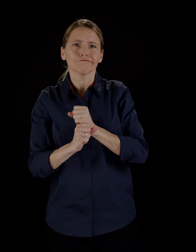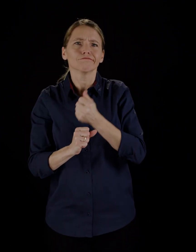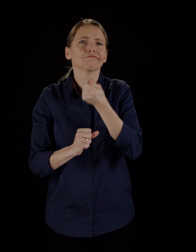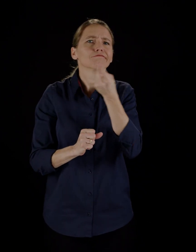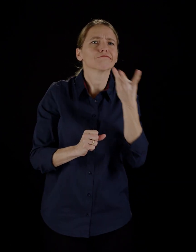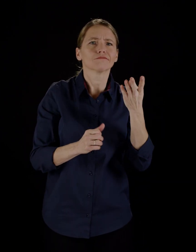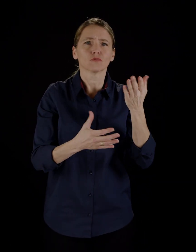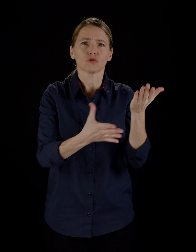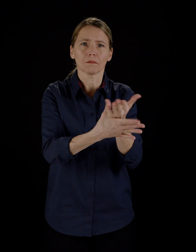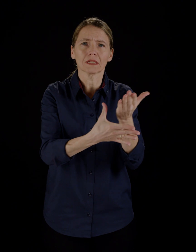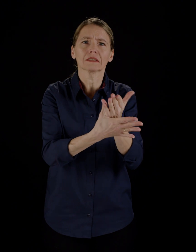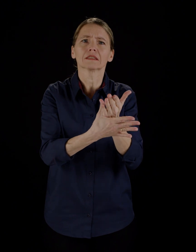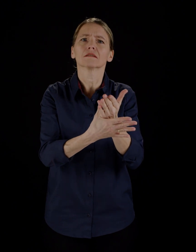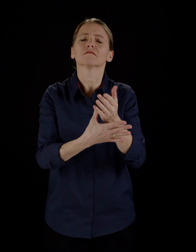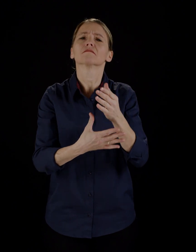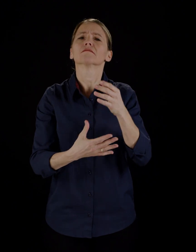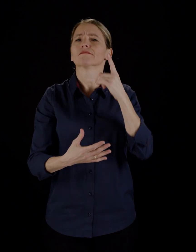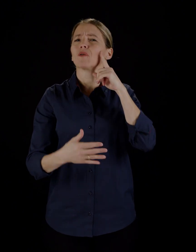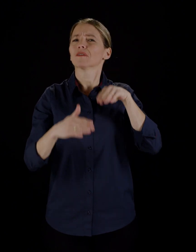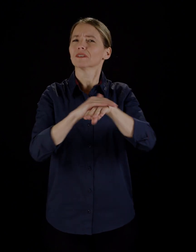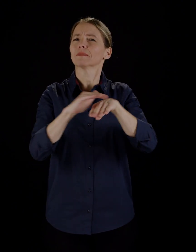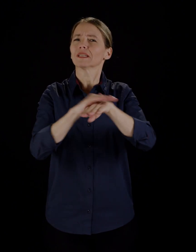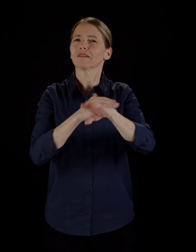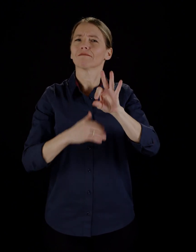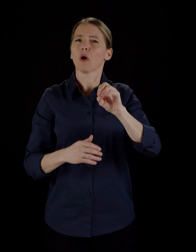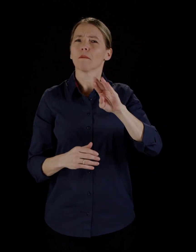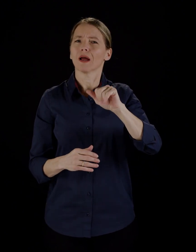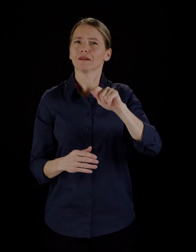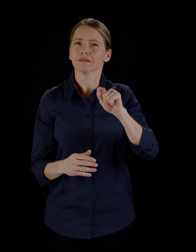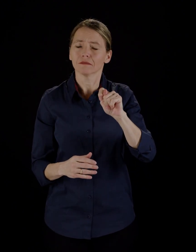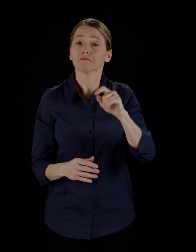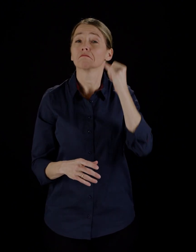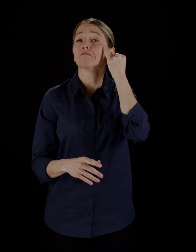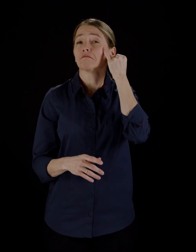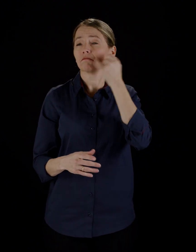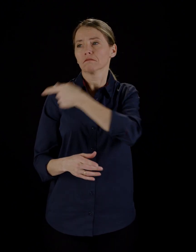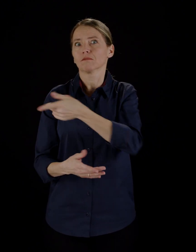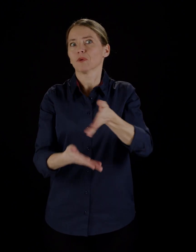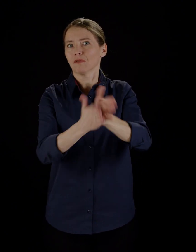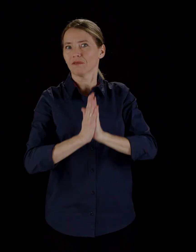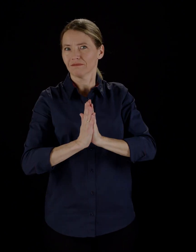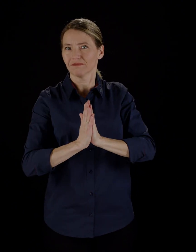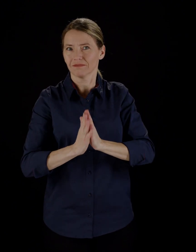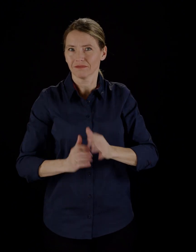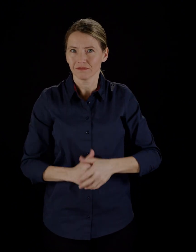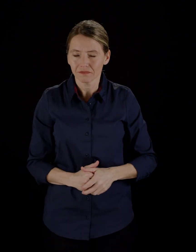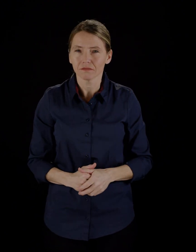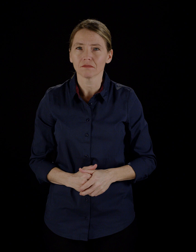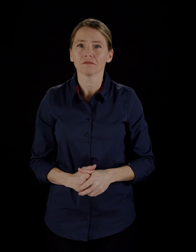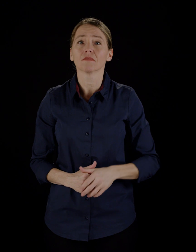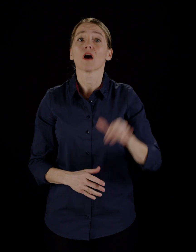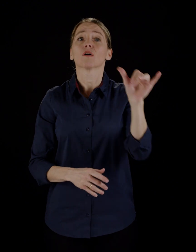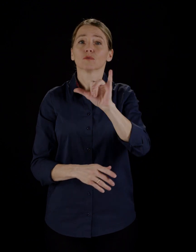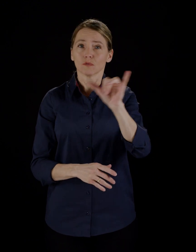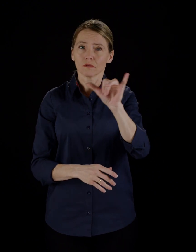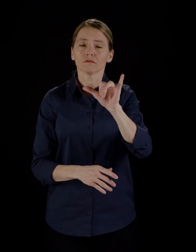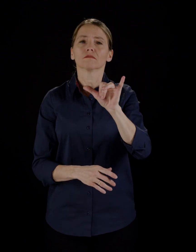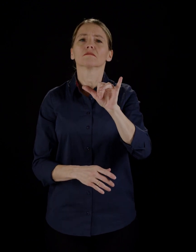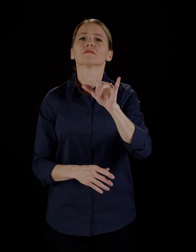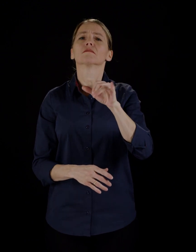documents in an Accessible Format if requested. This is also referred to as an Alternative Format.